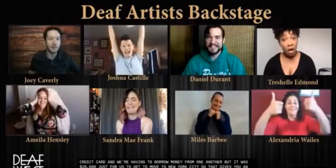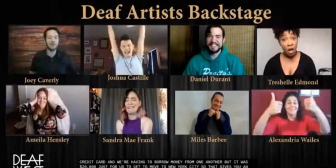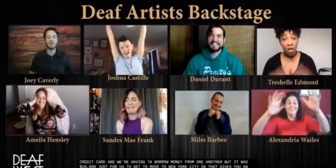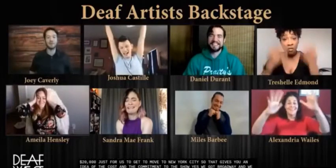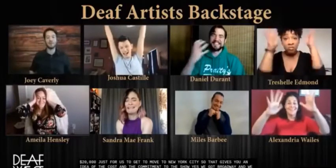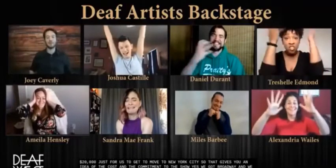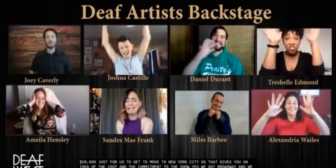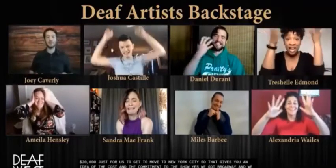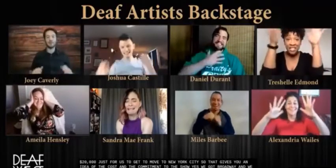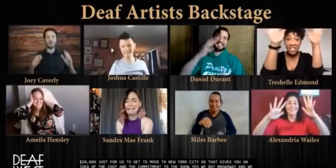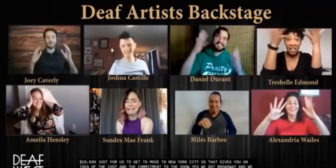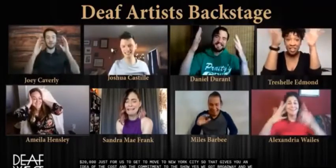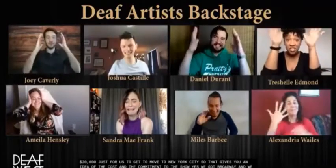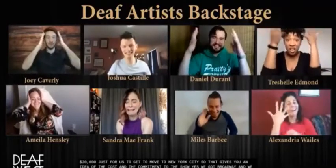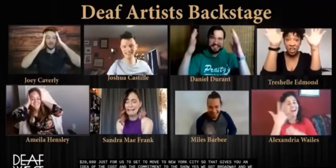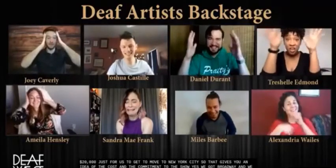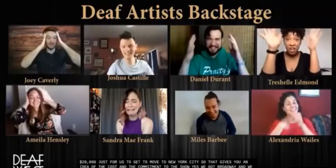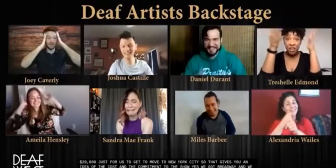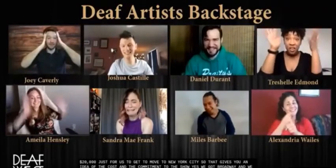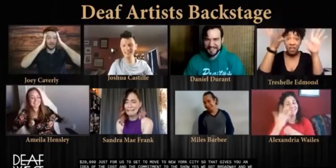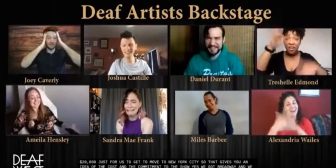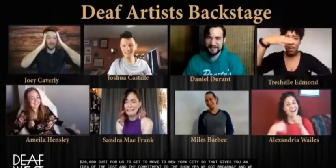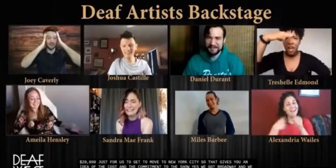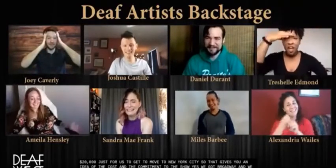I will finally be paying off my trip to New York next month.